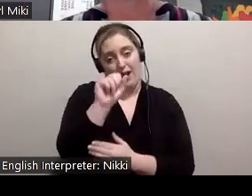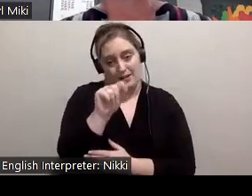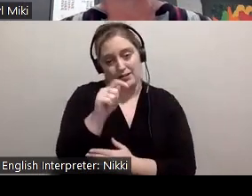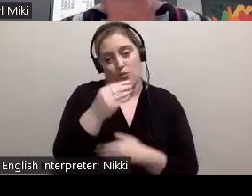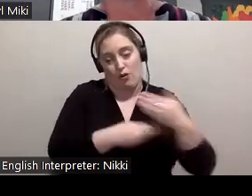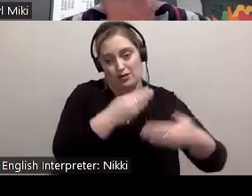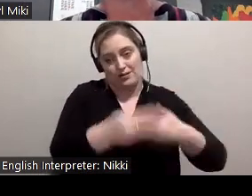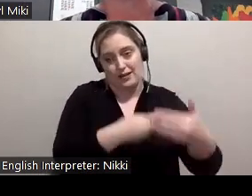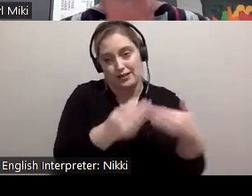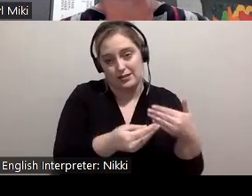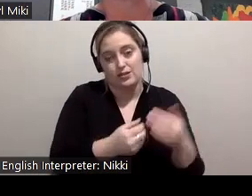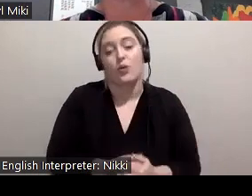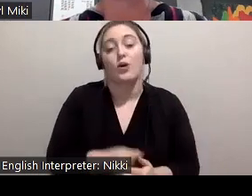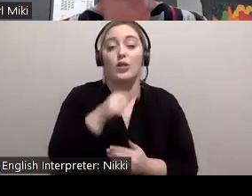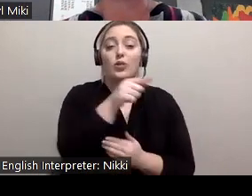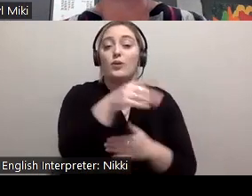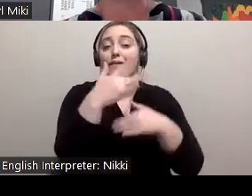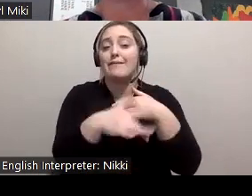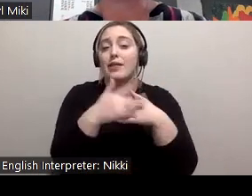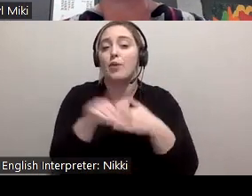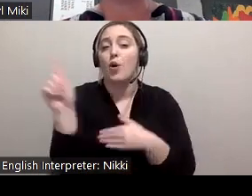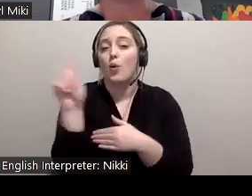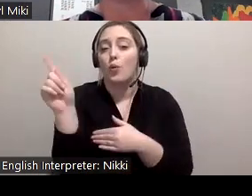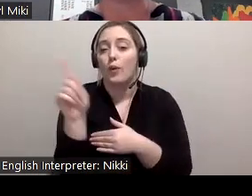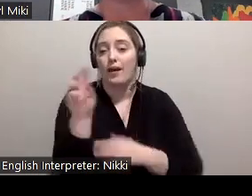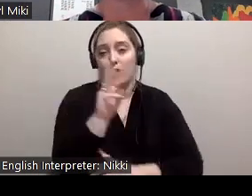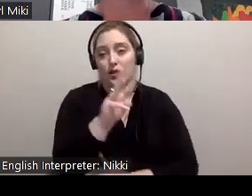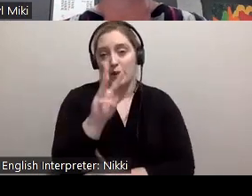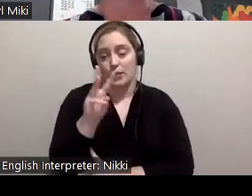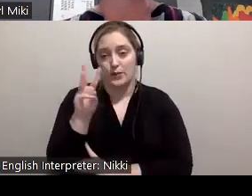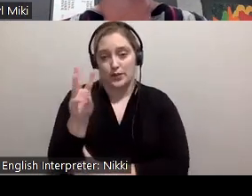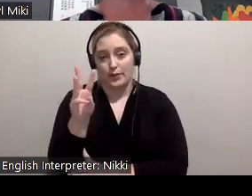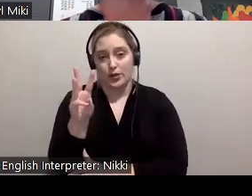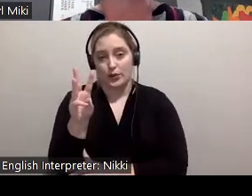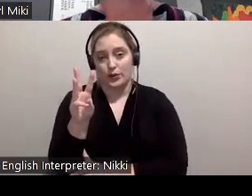guidelines are available on our on our website which is Arts